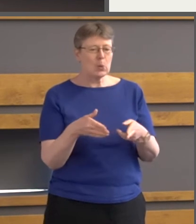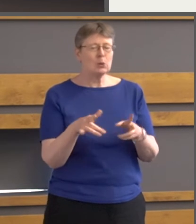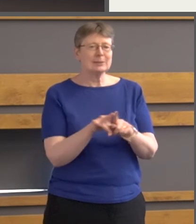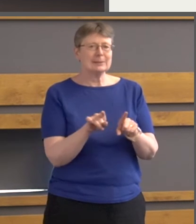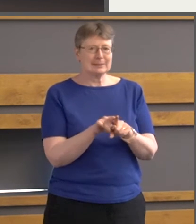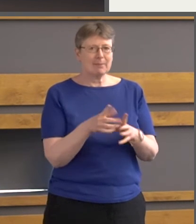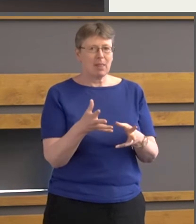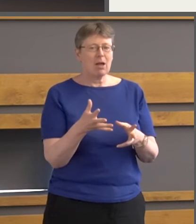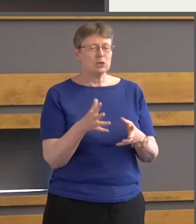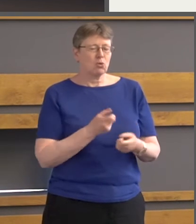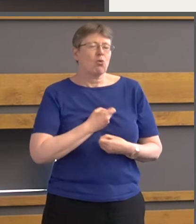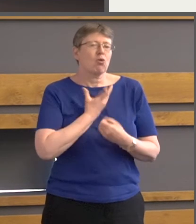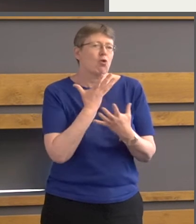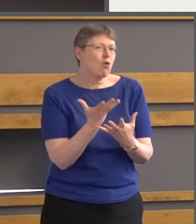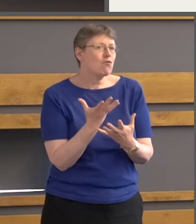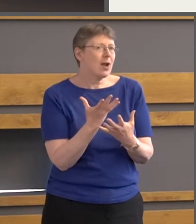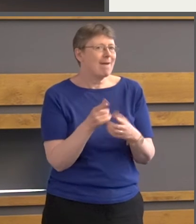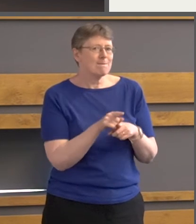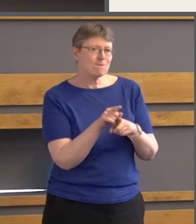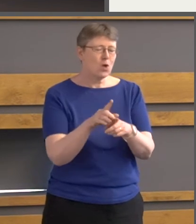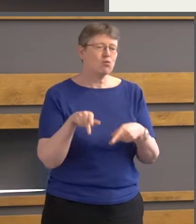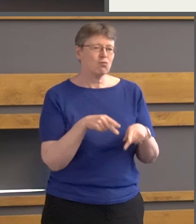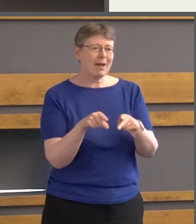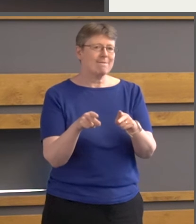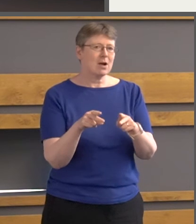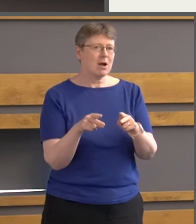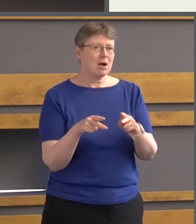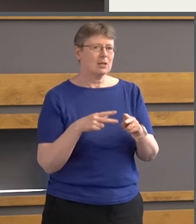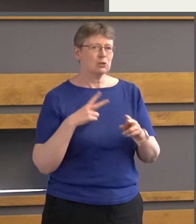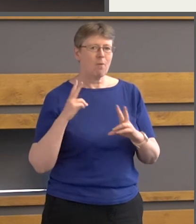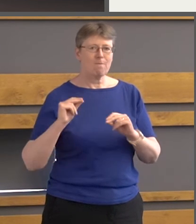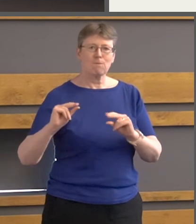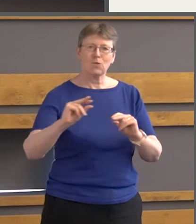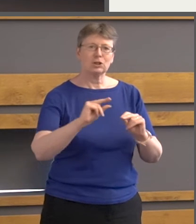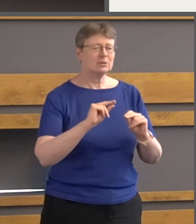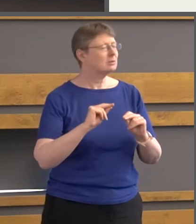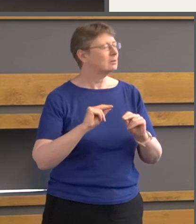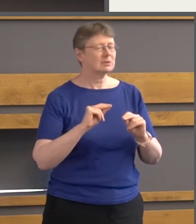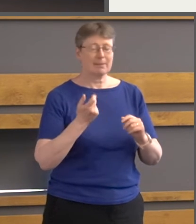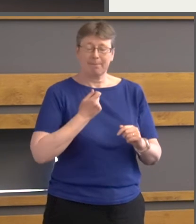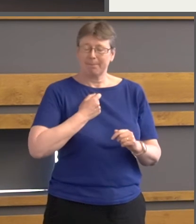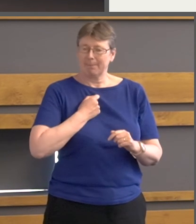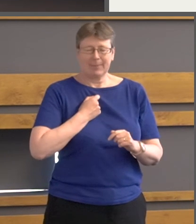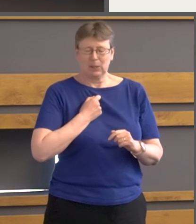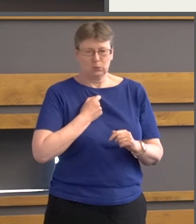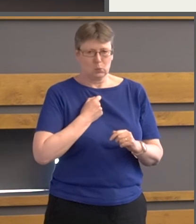so it's a concrete poem, but the voices are not mine. They're the voices of the river about a shared history.